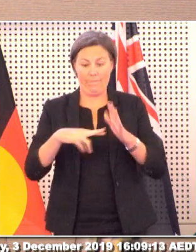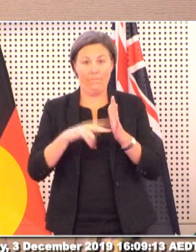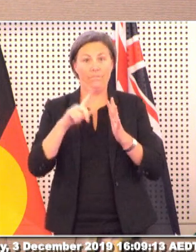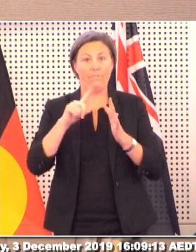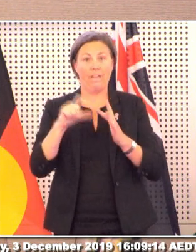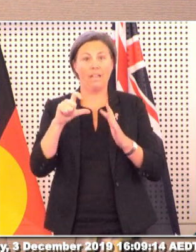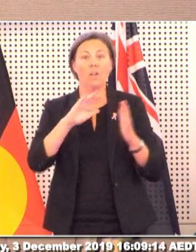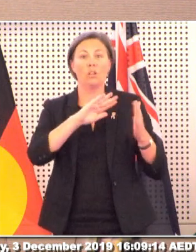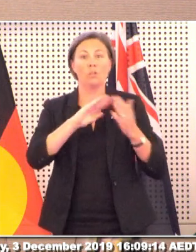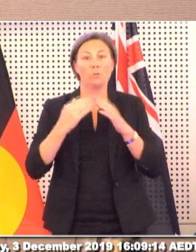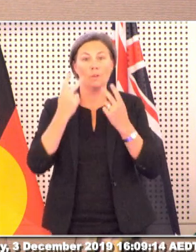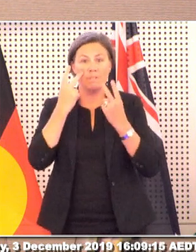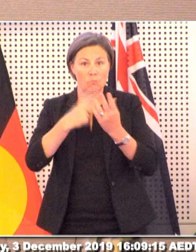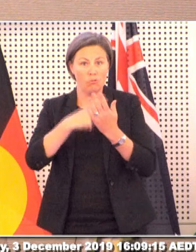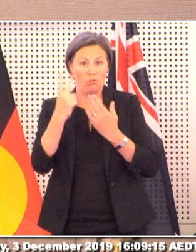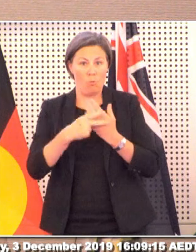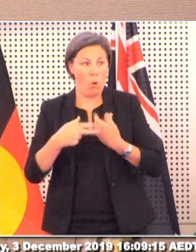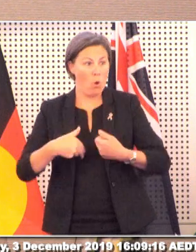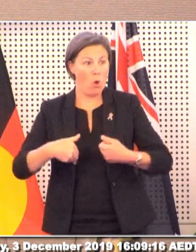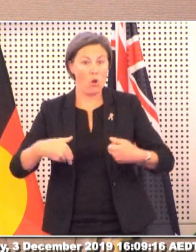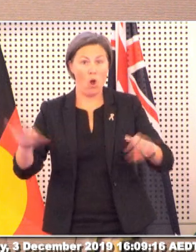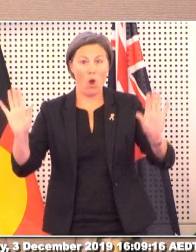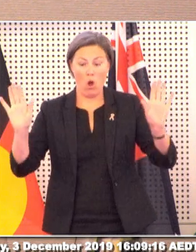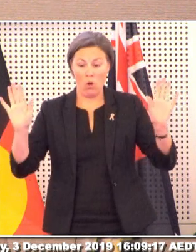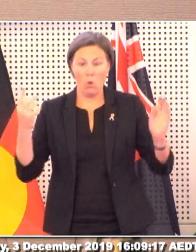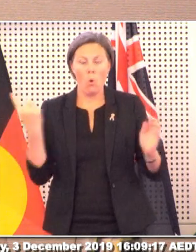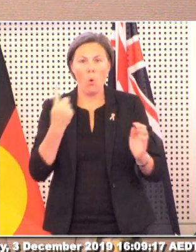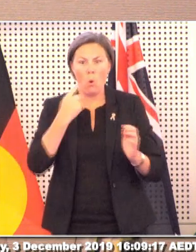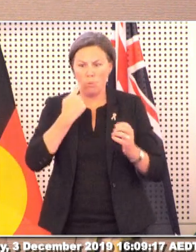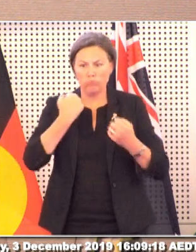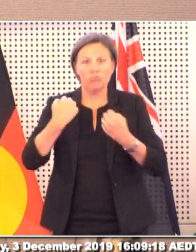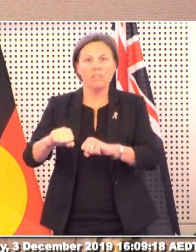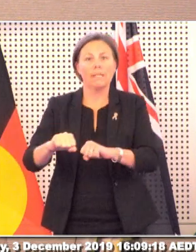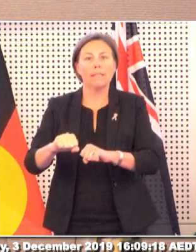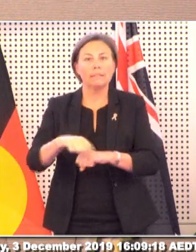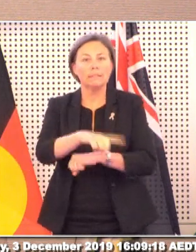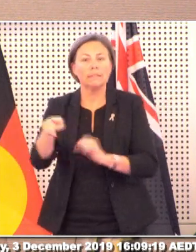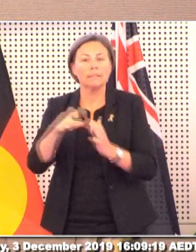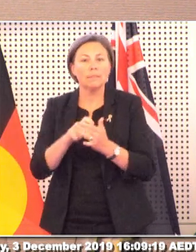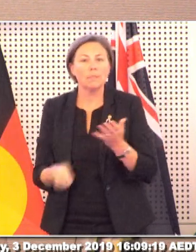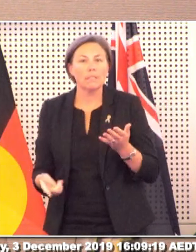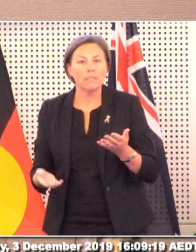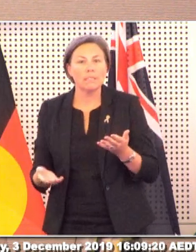protections for people with disability will also be lost and I just think 25 that’s wrong.